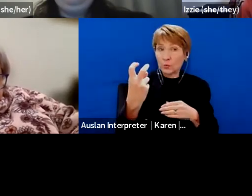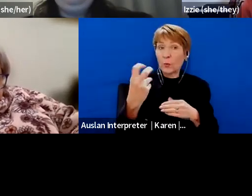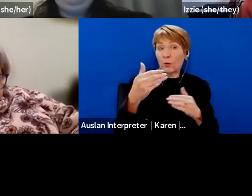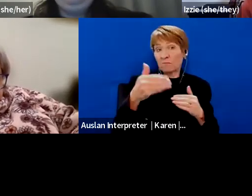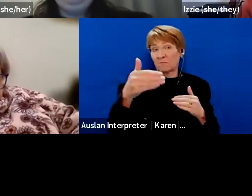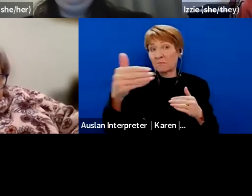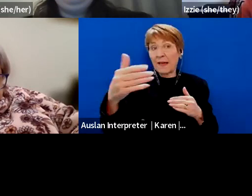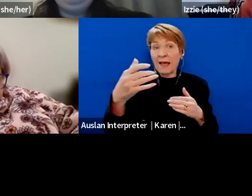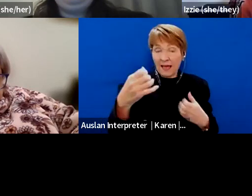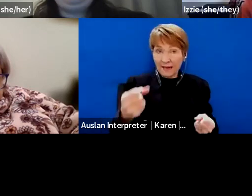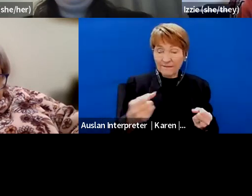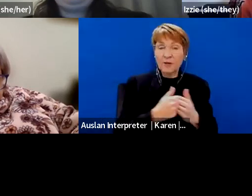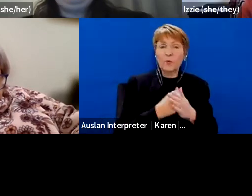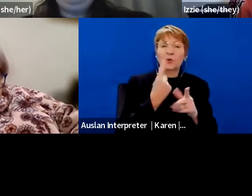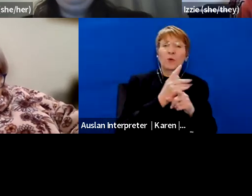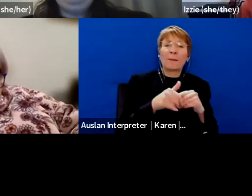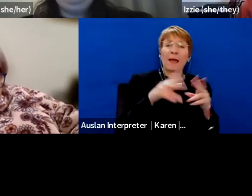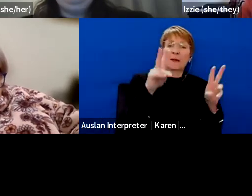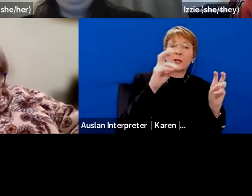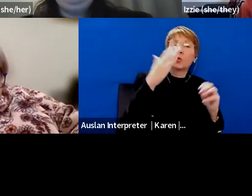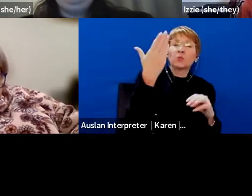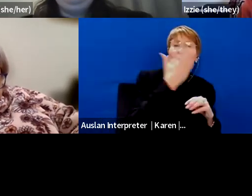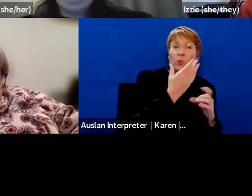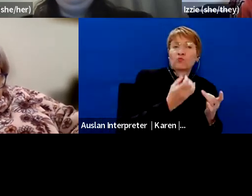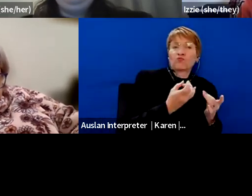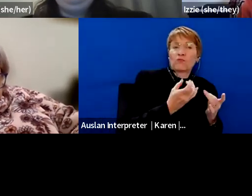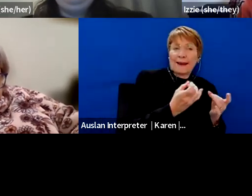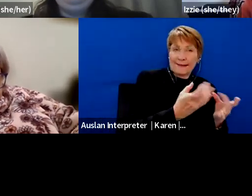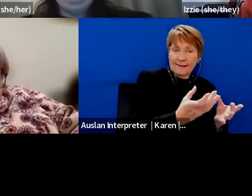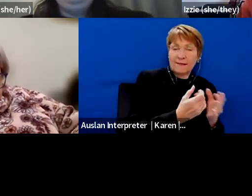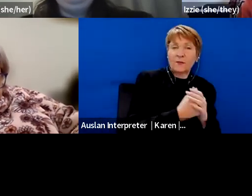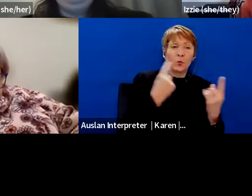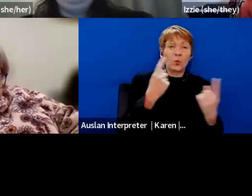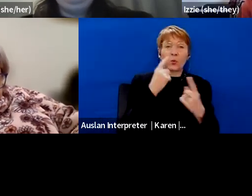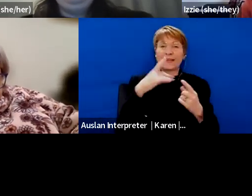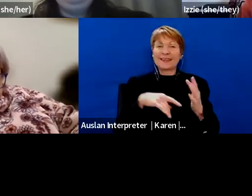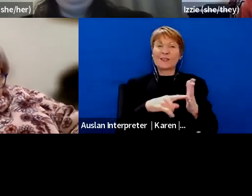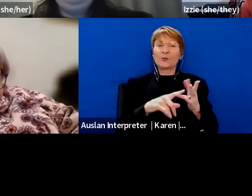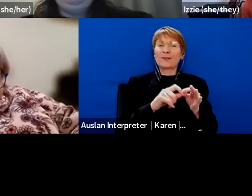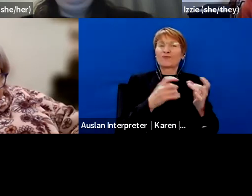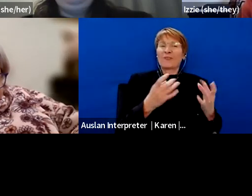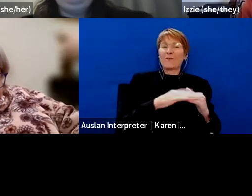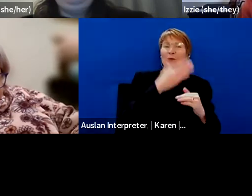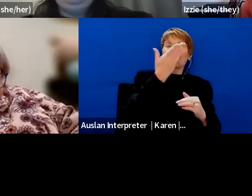We're going to touch on the topic of school ready, which will be who actually needs to be ready for school.